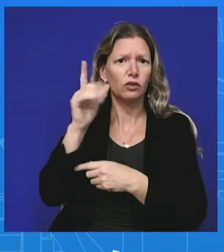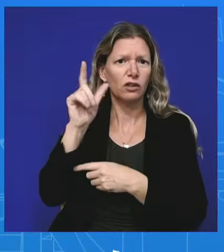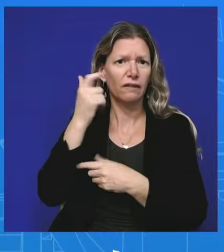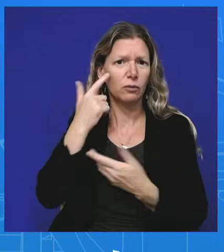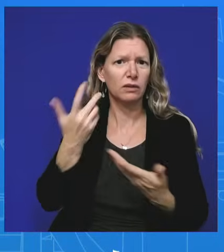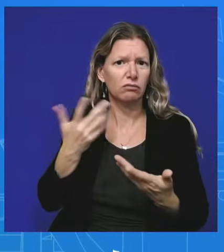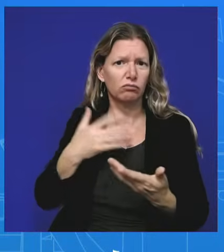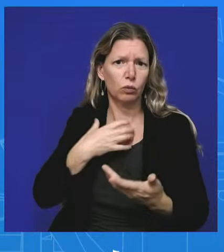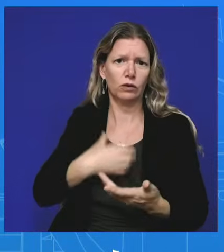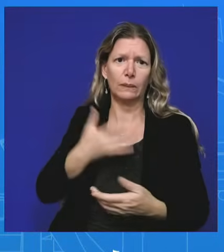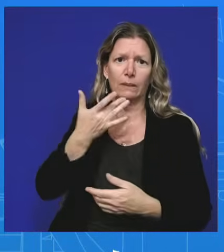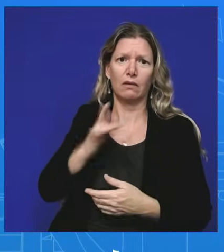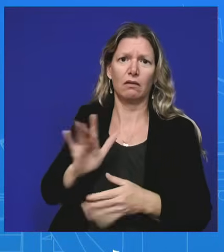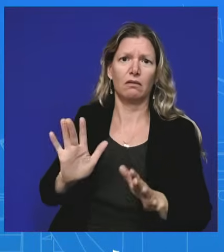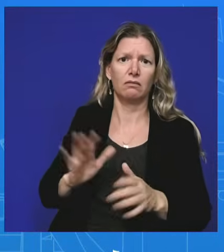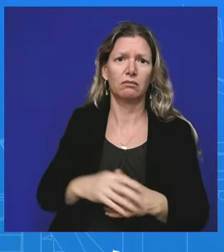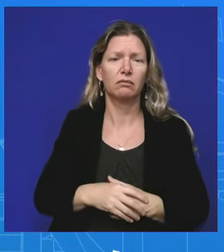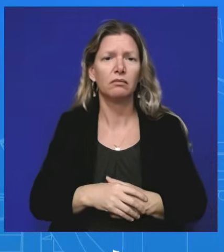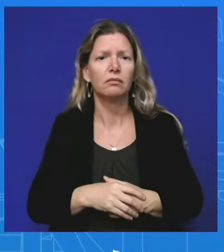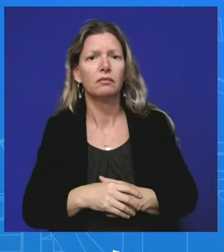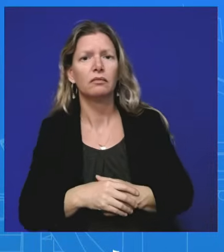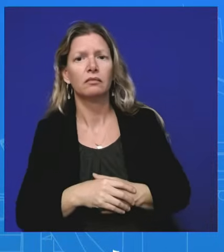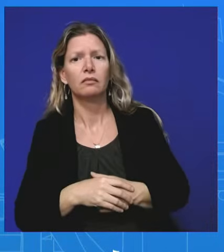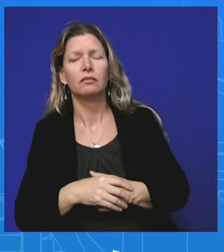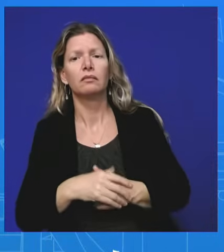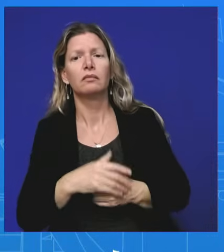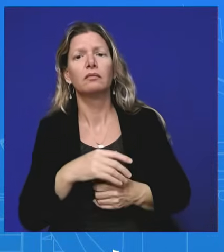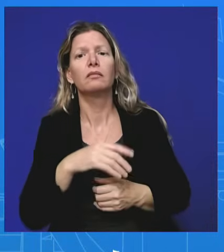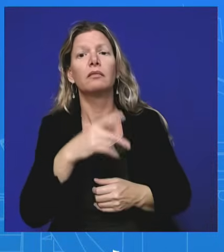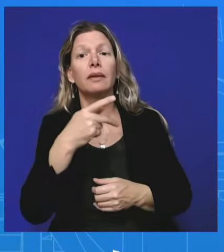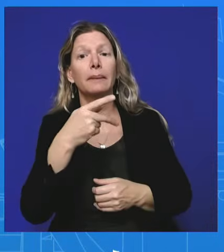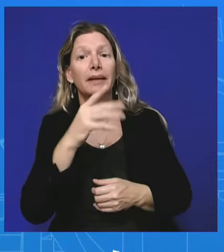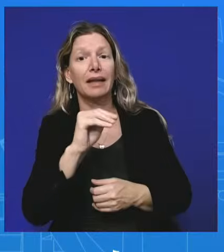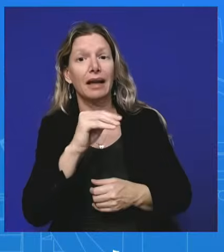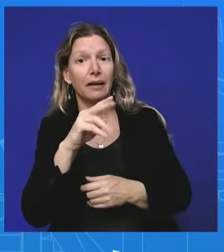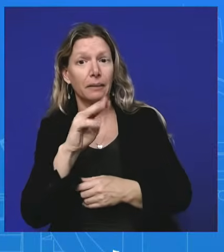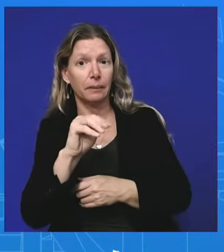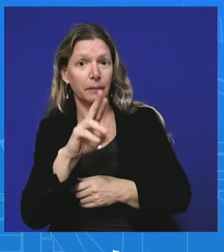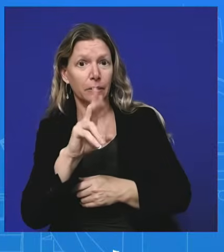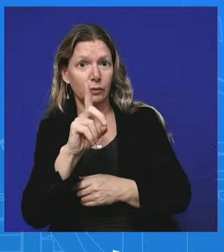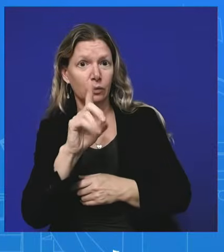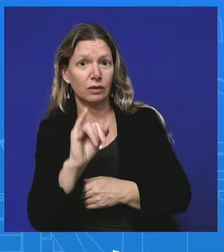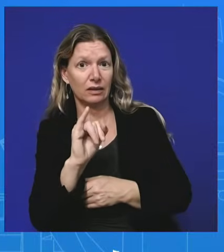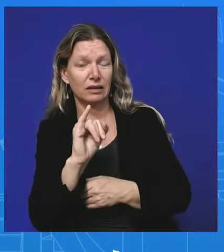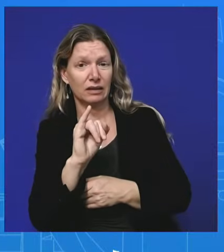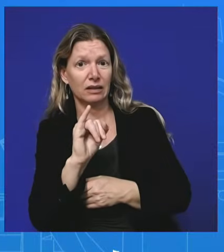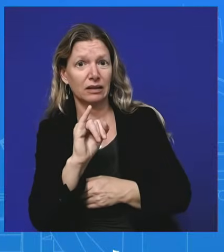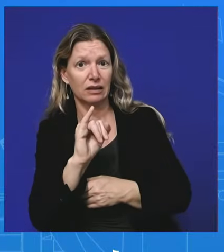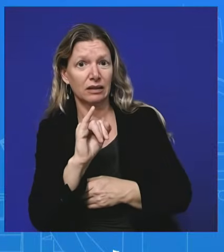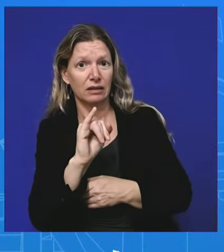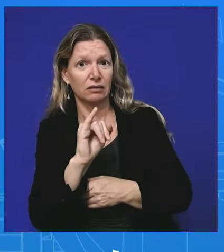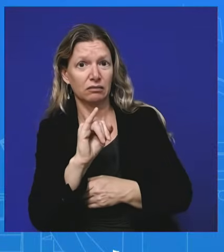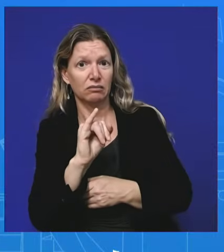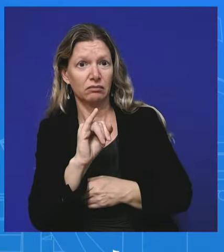seeking his third term from the people of India. How do you see India-U.S. relations in the 10 years of his government? Mr. Kirby: How do I see -- I'm sorry.